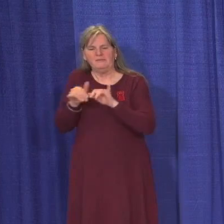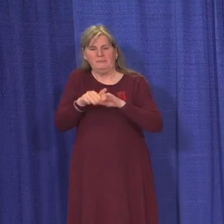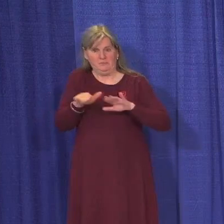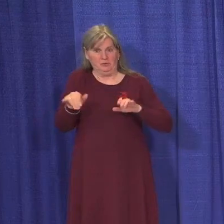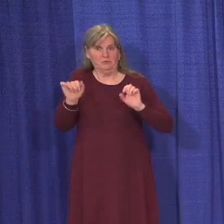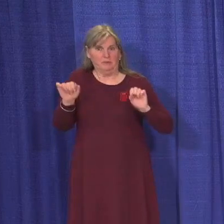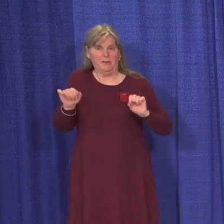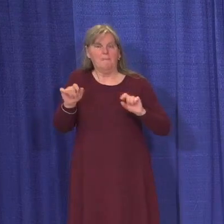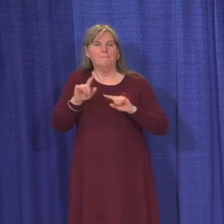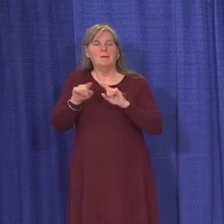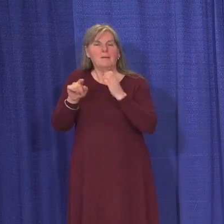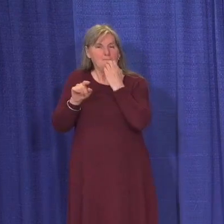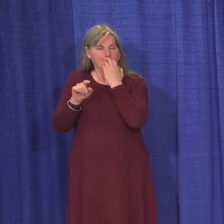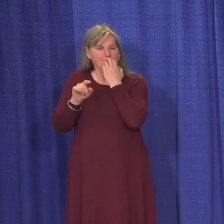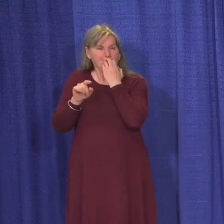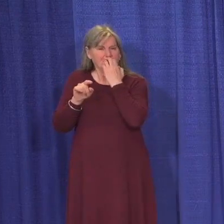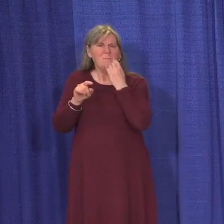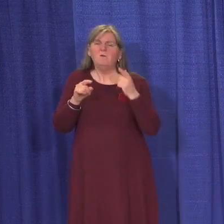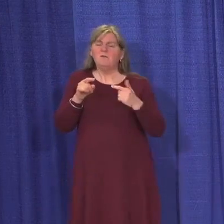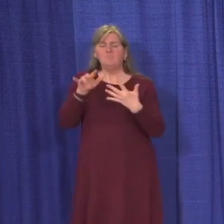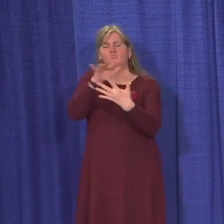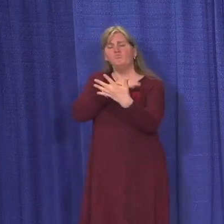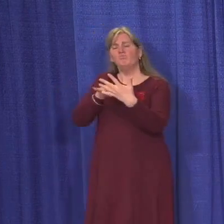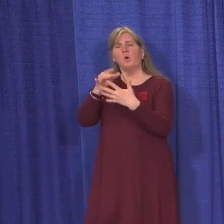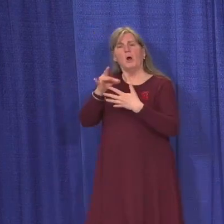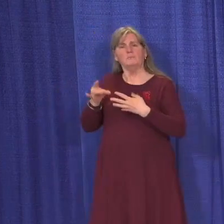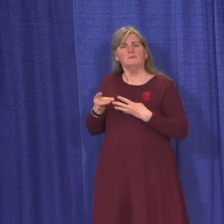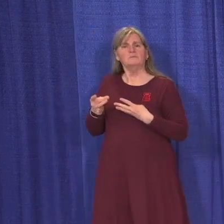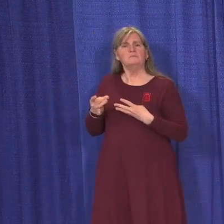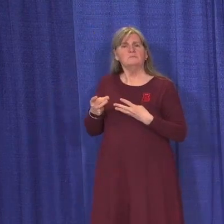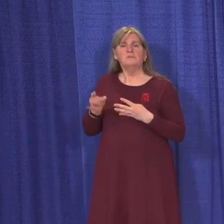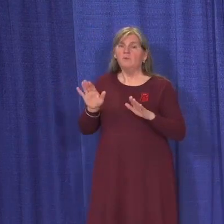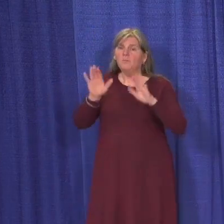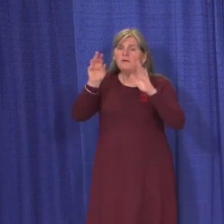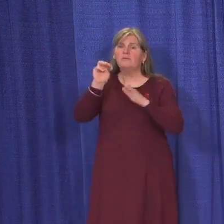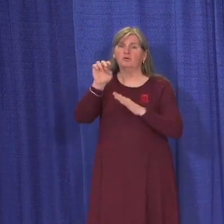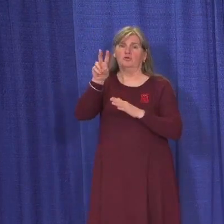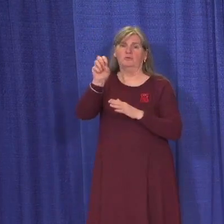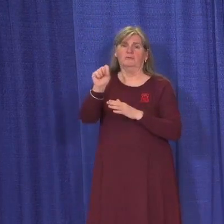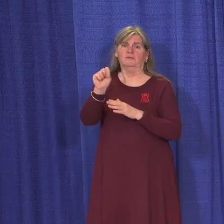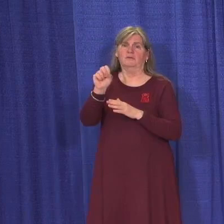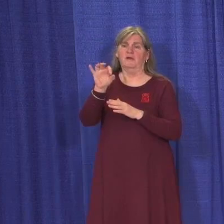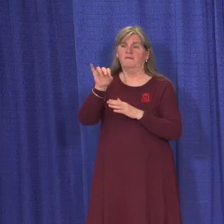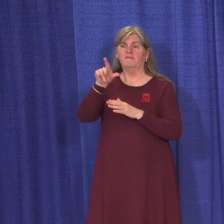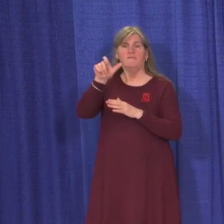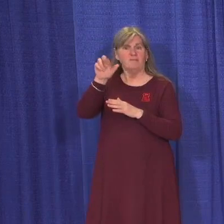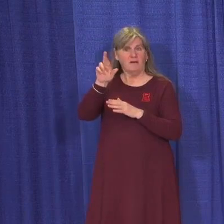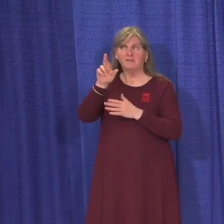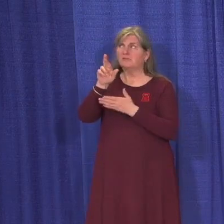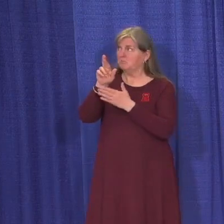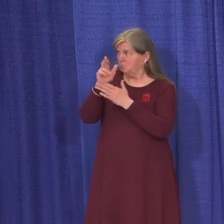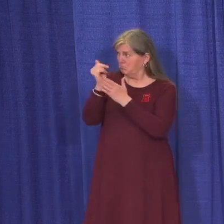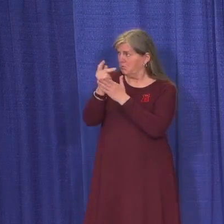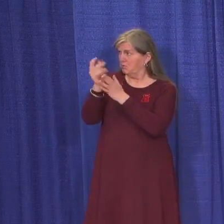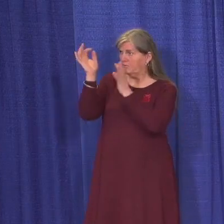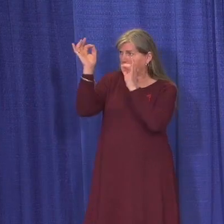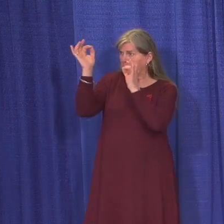And we do anticipate it will not be far behind and we will likely be on time free when the ideal